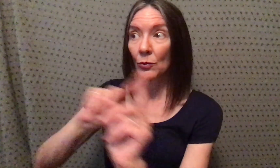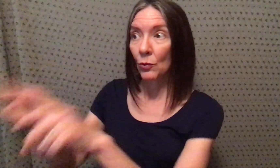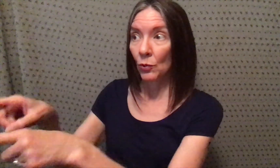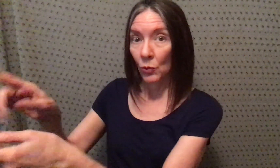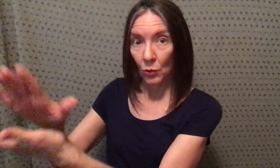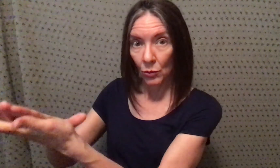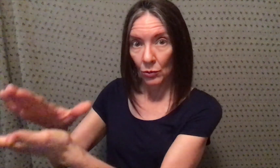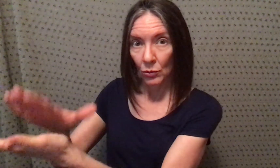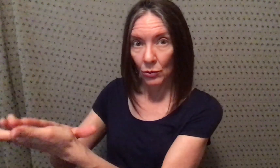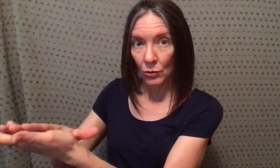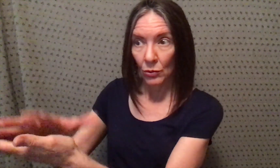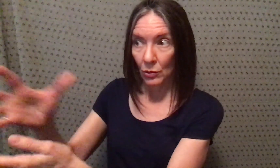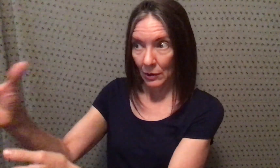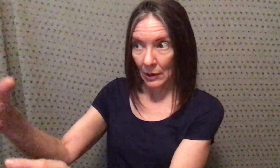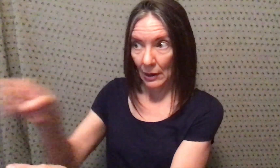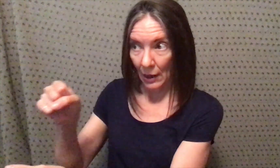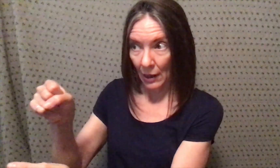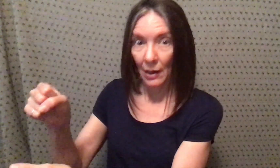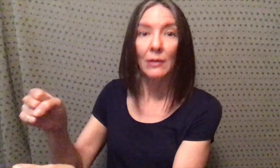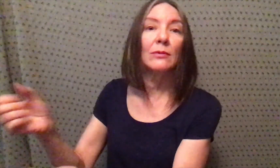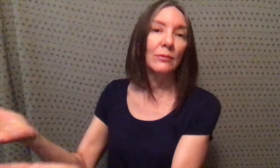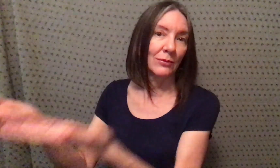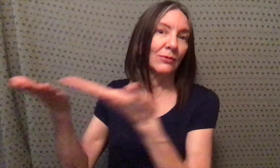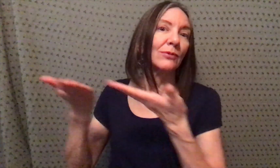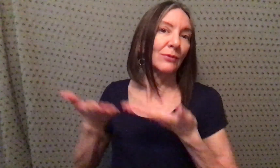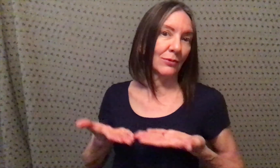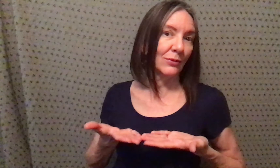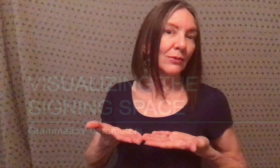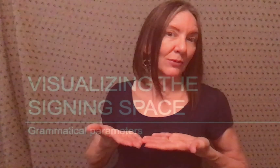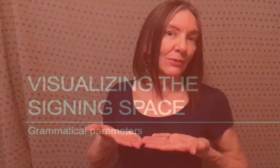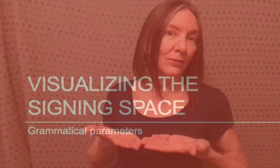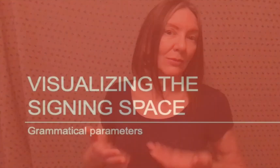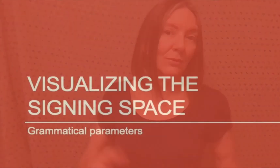you go to the school, get her, bring her to me."